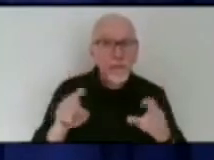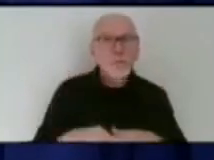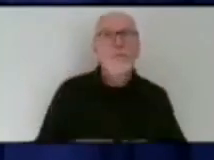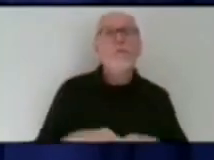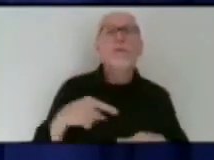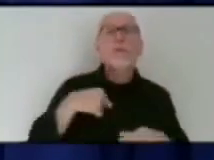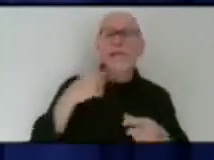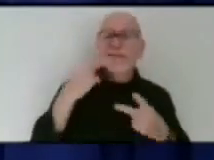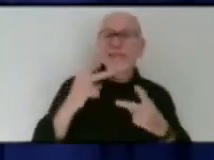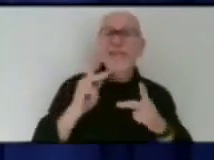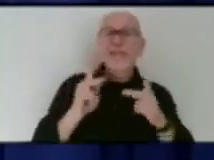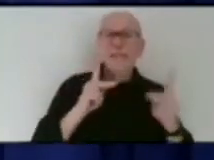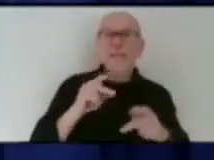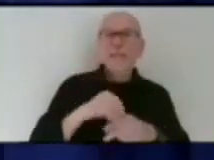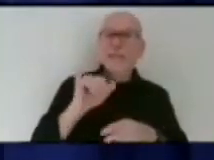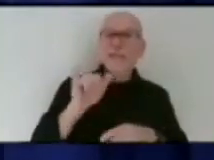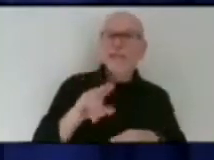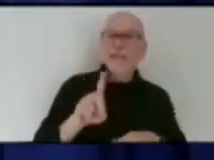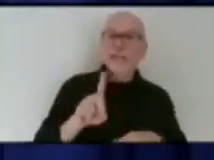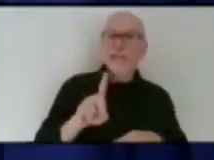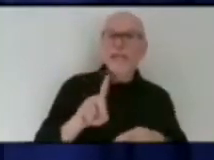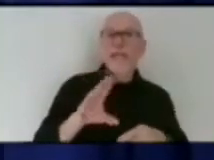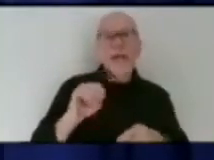just here in the state of Indiana, but around the world. When when things get